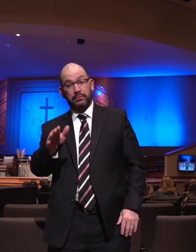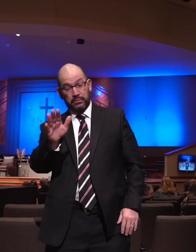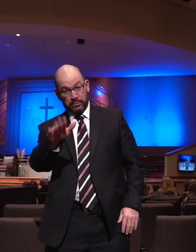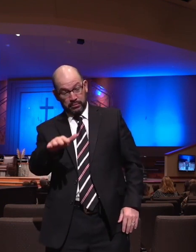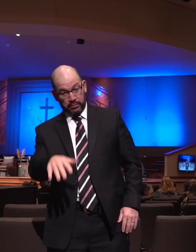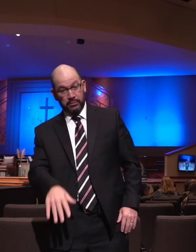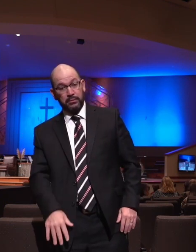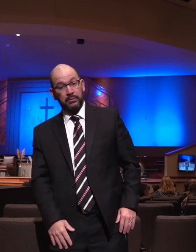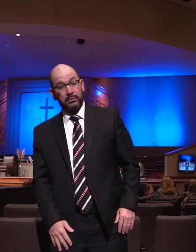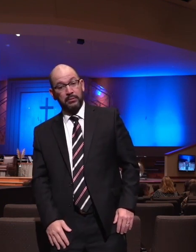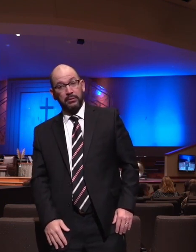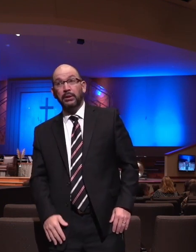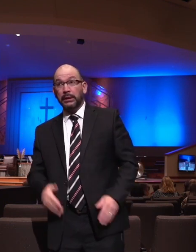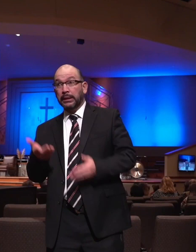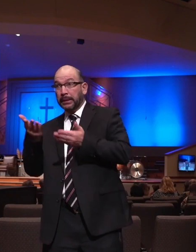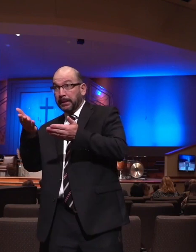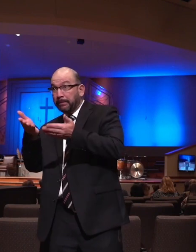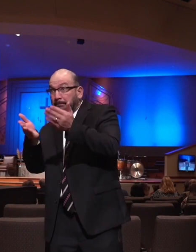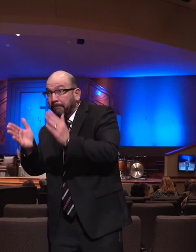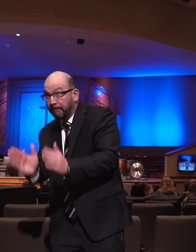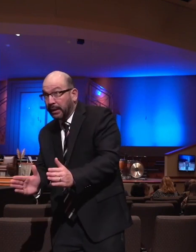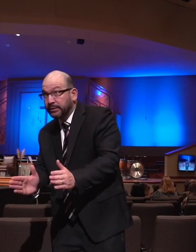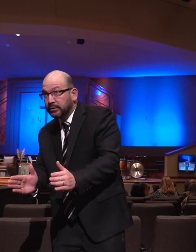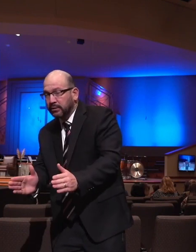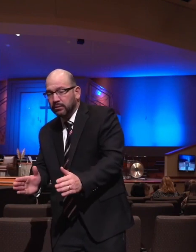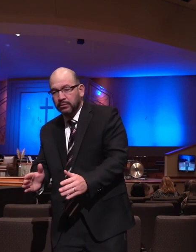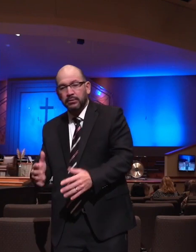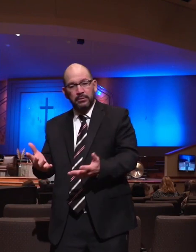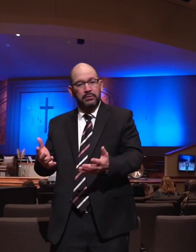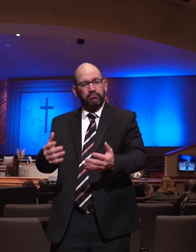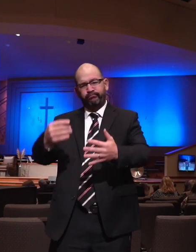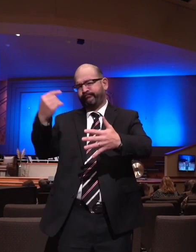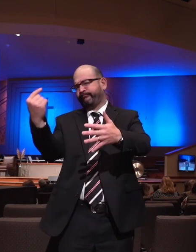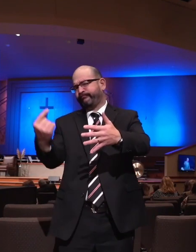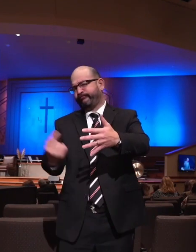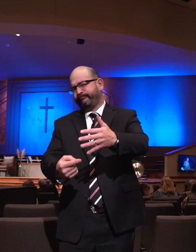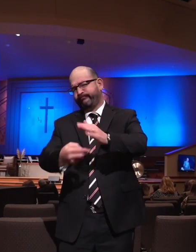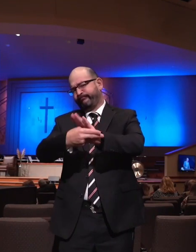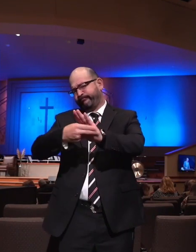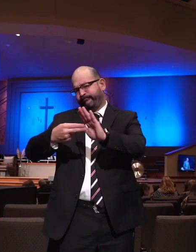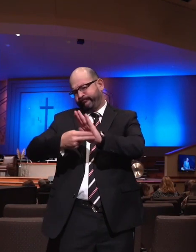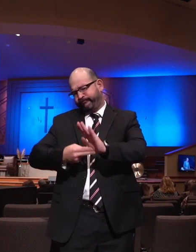victorious man this mighty man this honorable man with his master and he